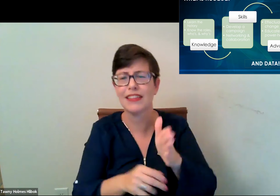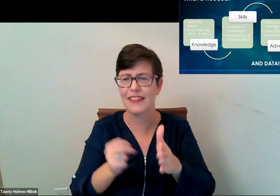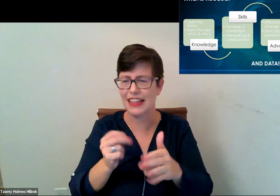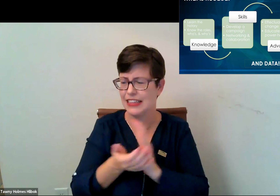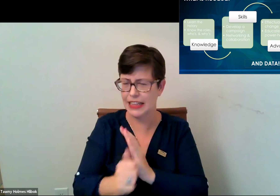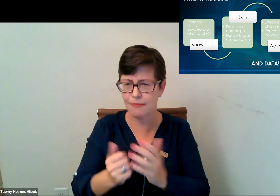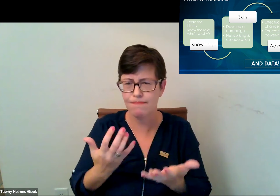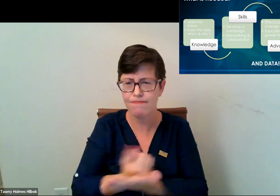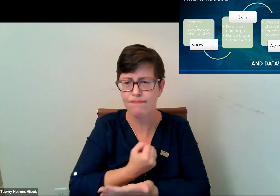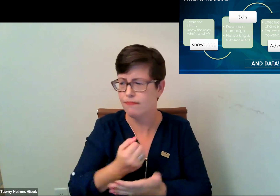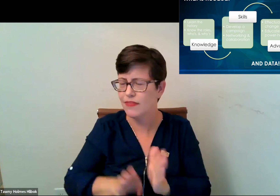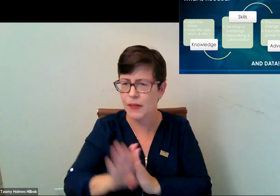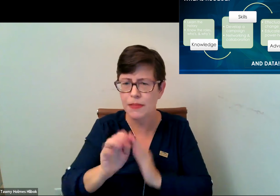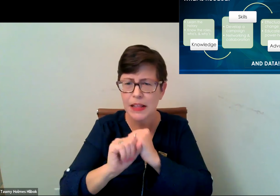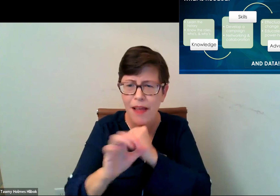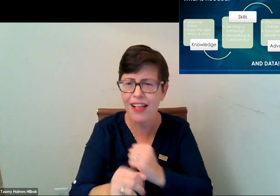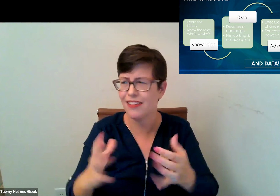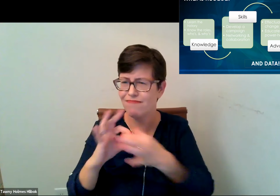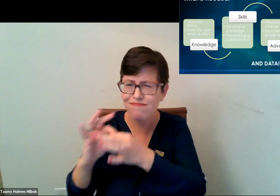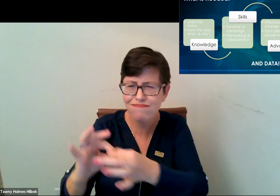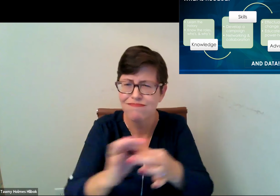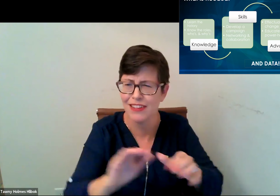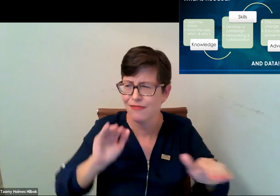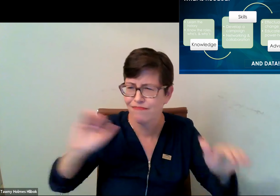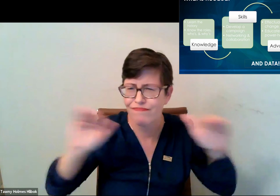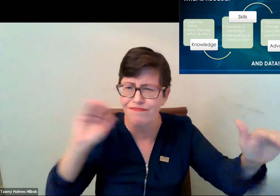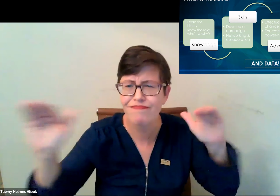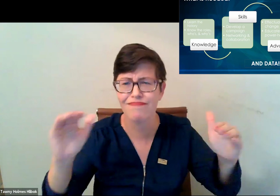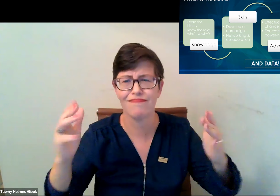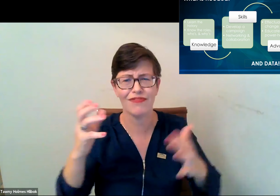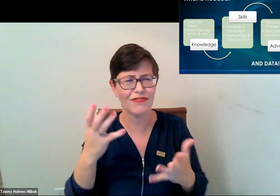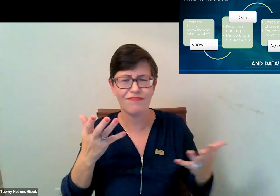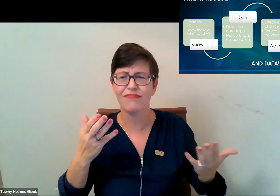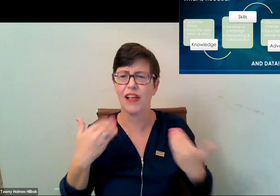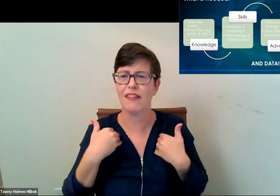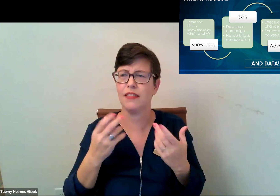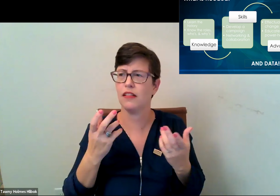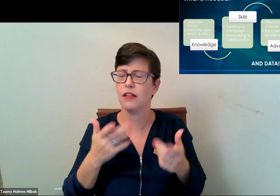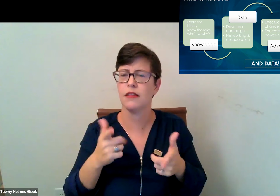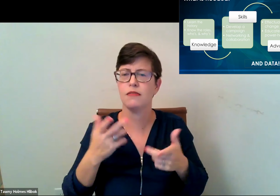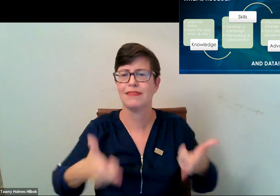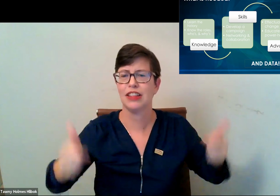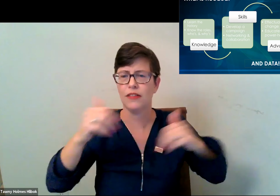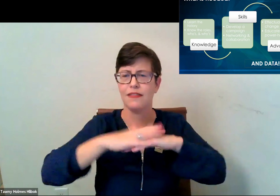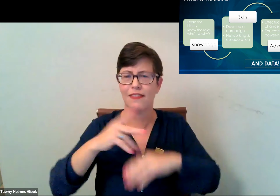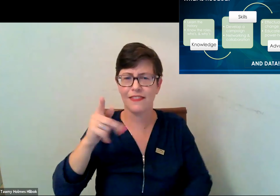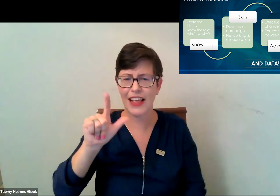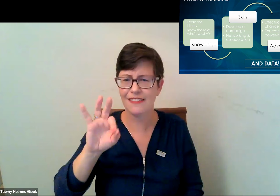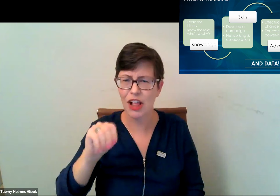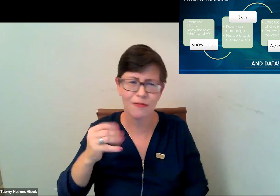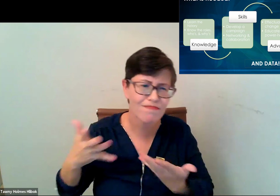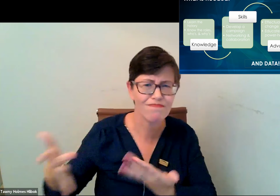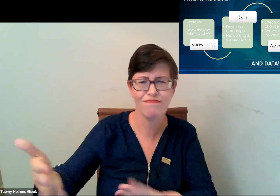values are the way that they are looking at our old competencies and to develop our own resources.